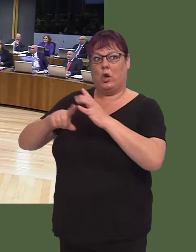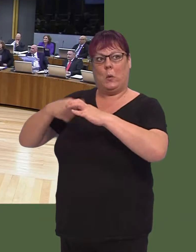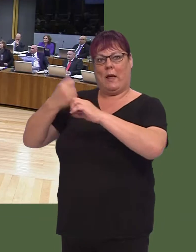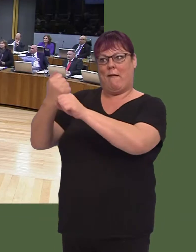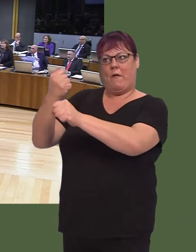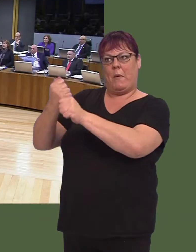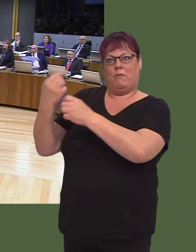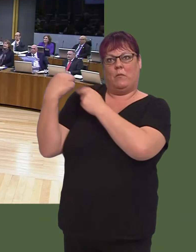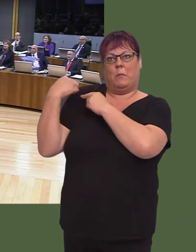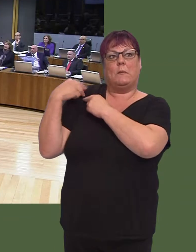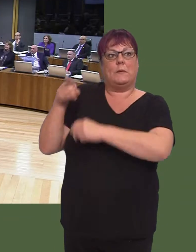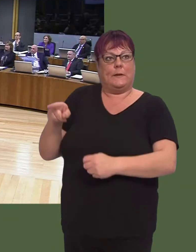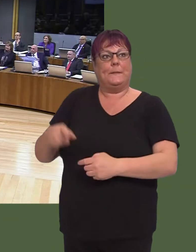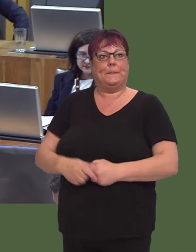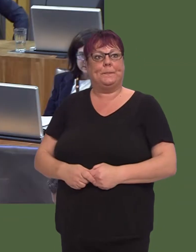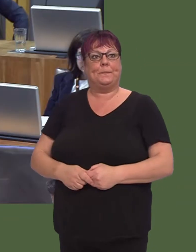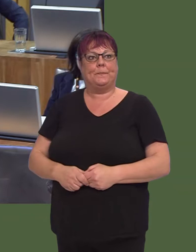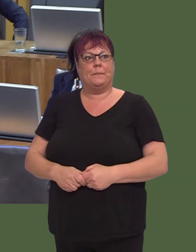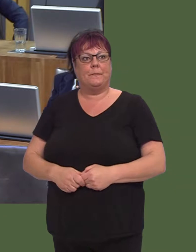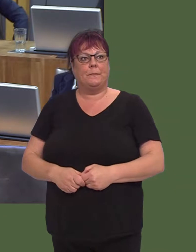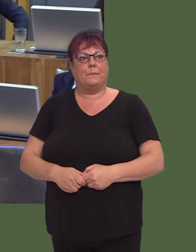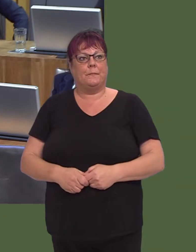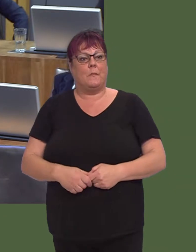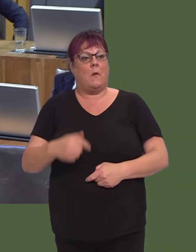Mobile phone technology and reception is a matter for the UK Government.